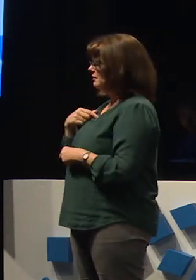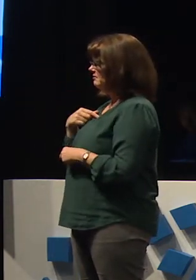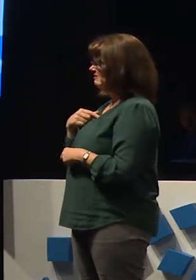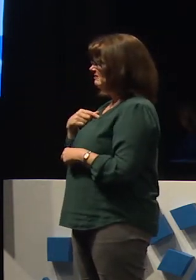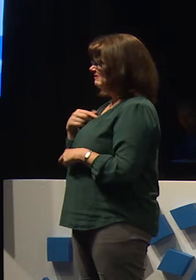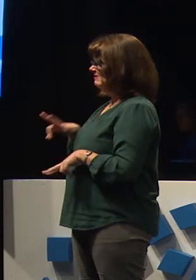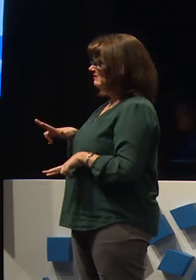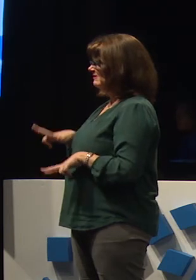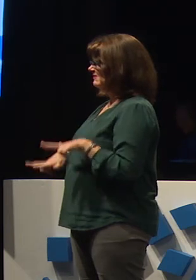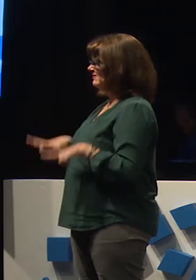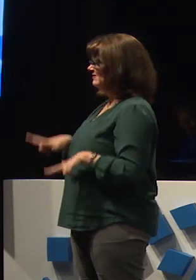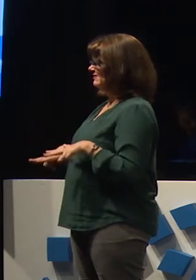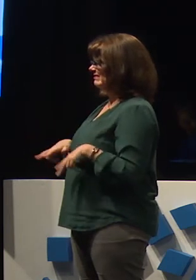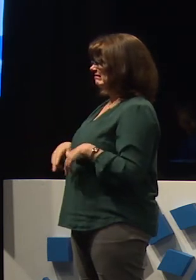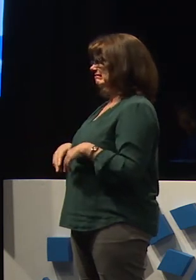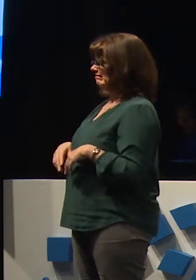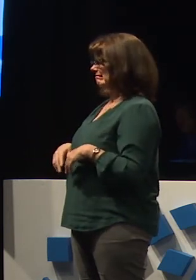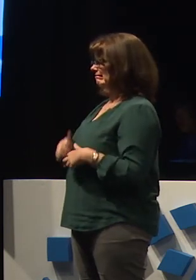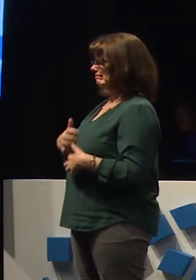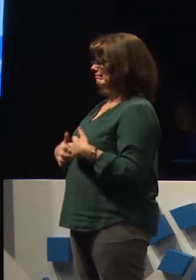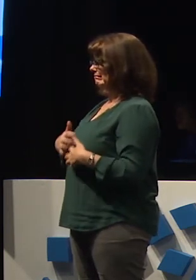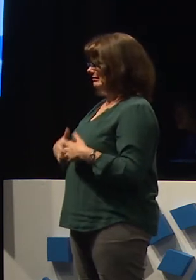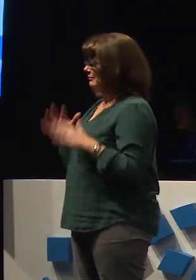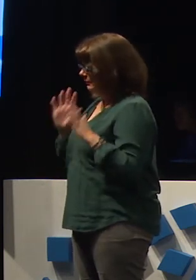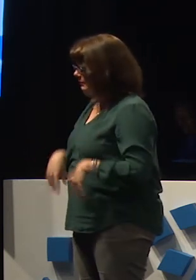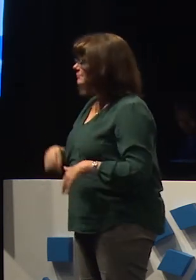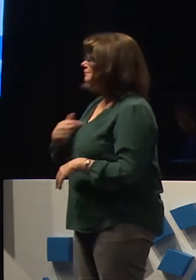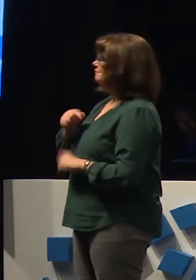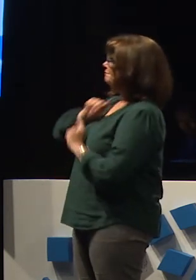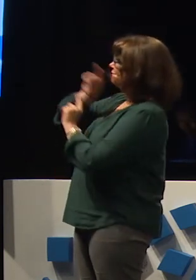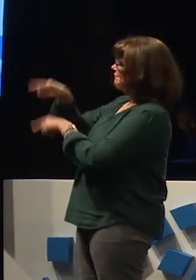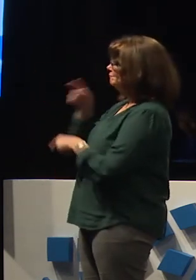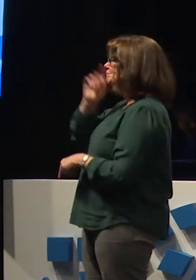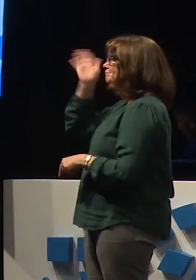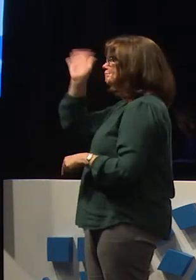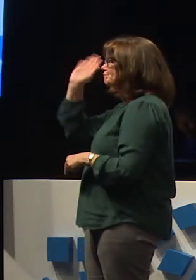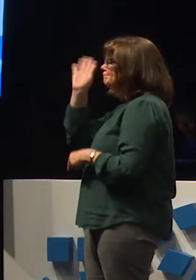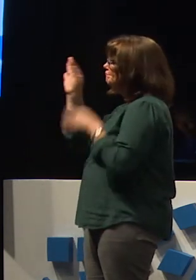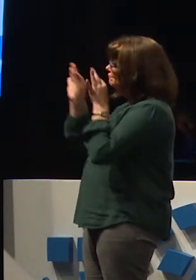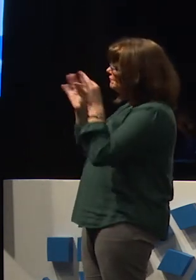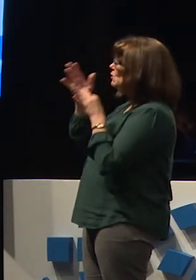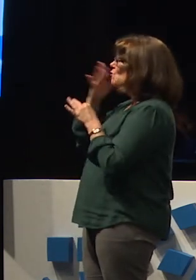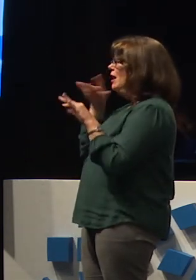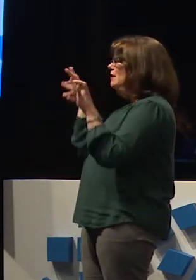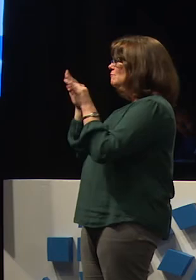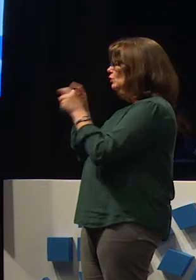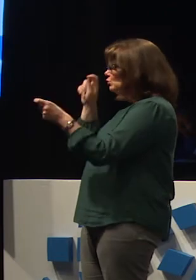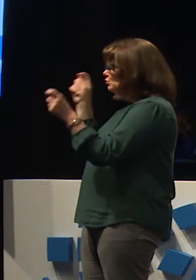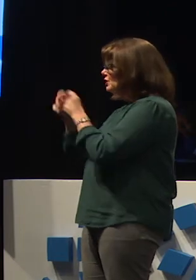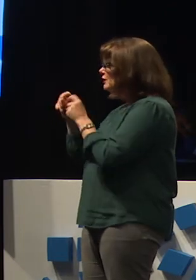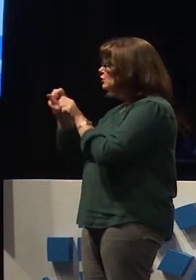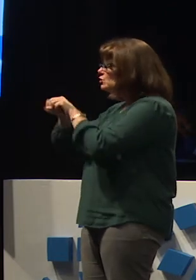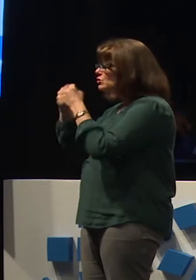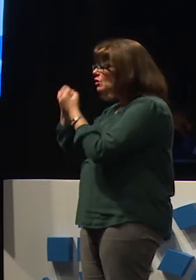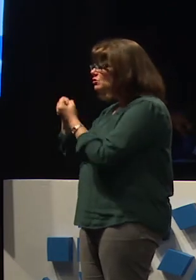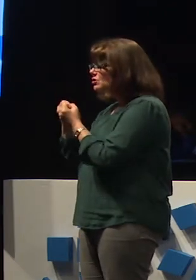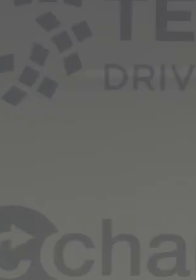but anyways I was speaking about why it's important to change the social stigma around hearing loss why it's important for technology industry and